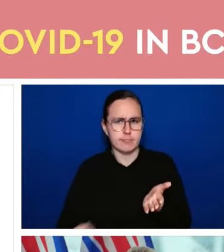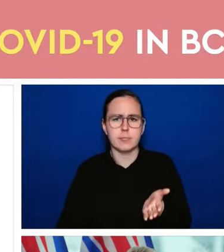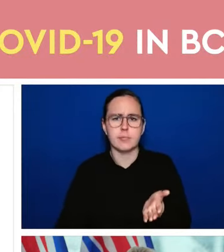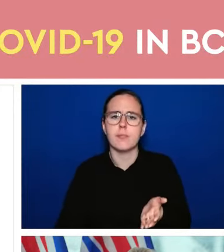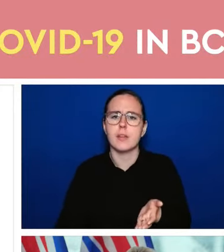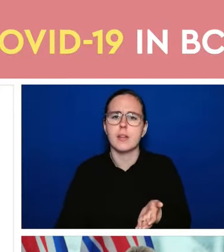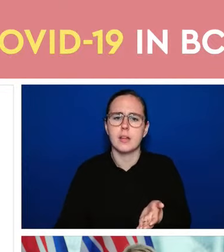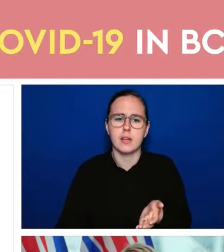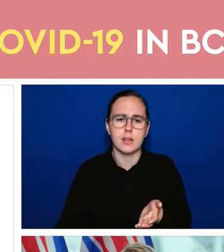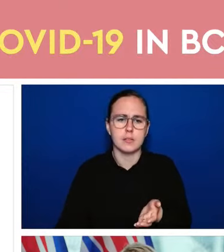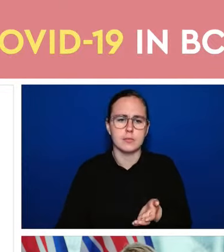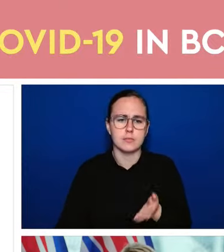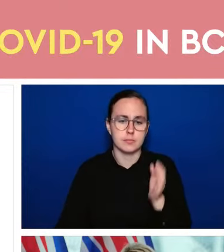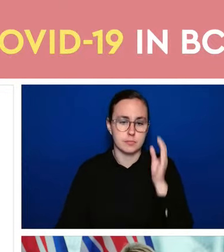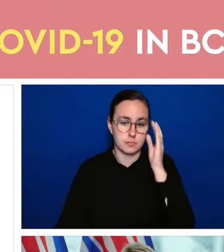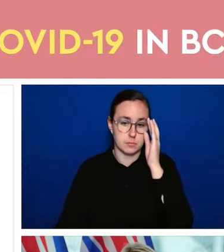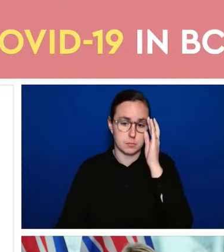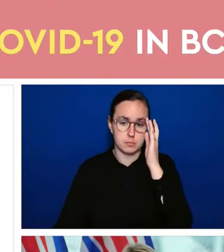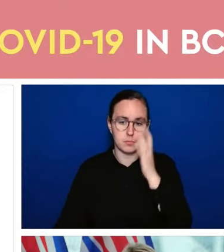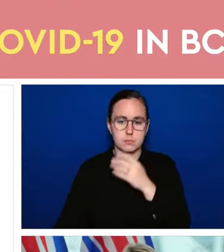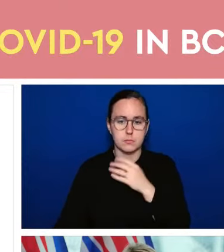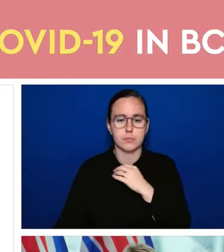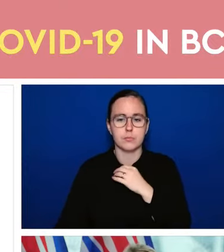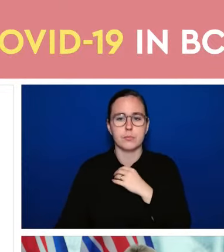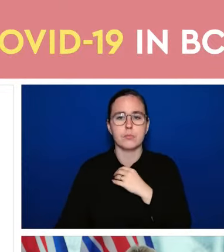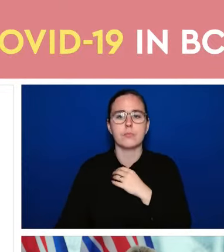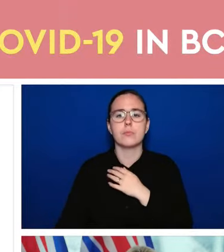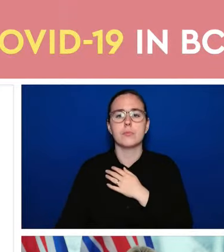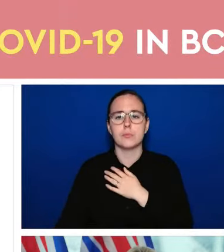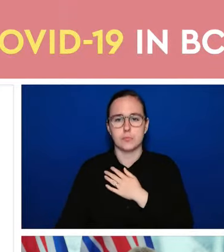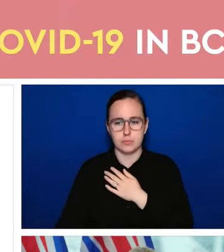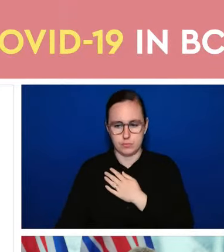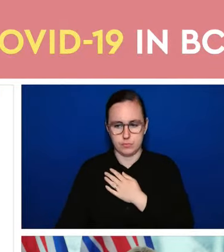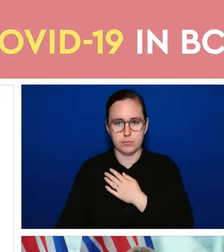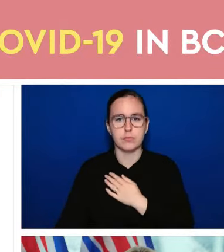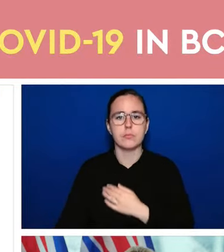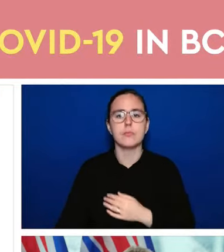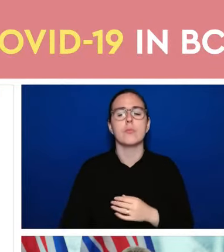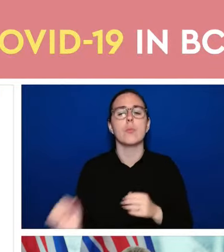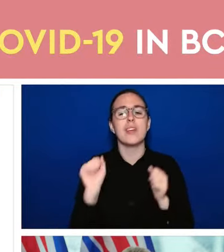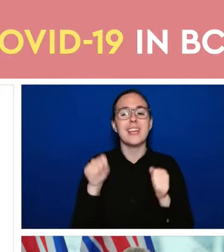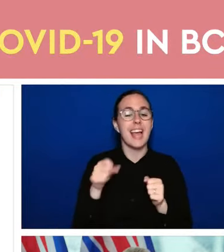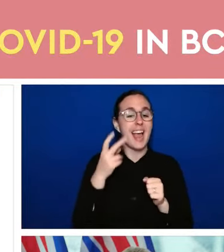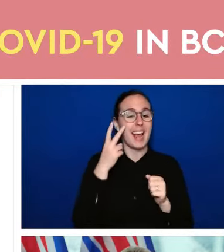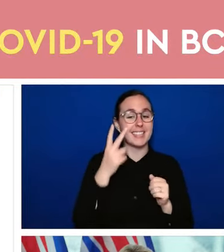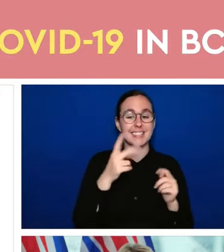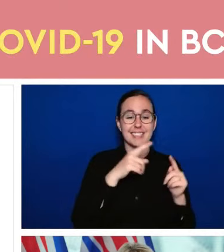shows the blue line shows the waste water testing trends. Over time of the lower mainland in